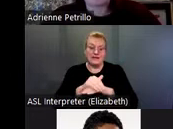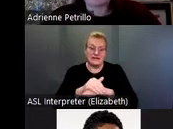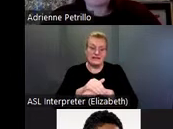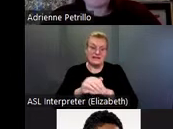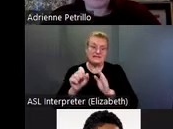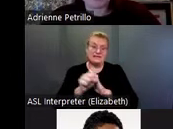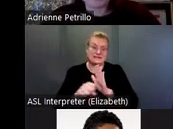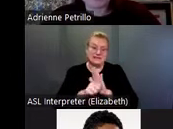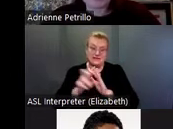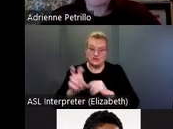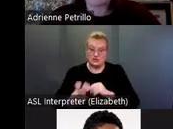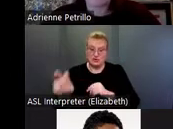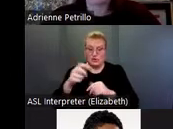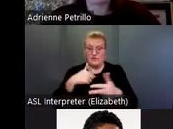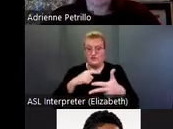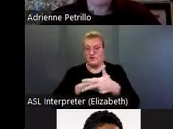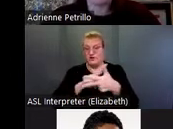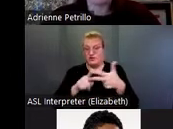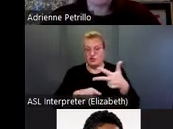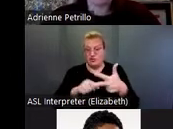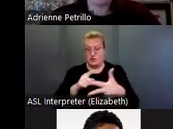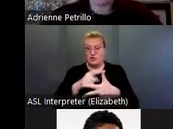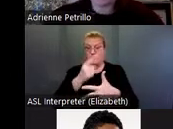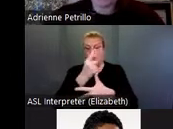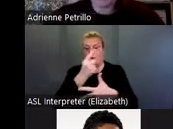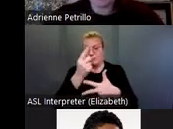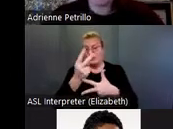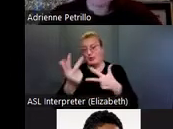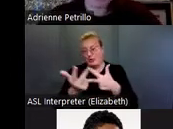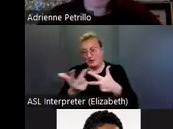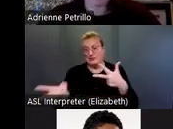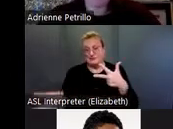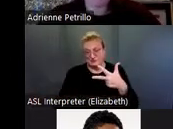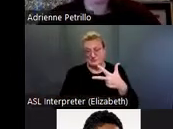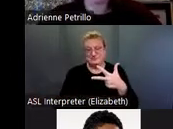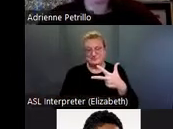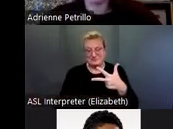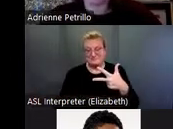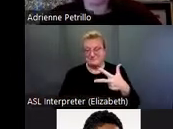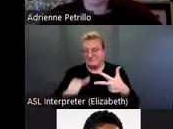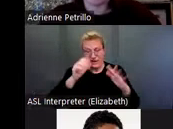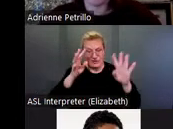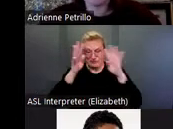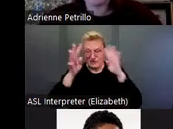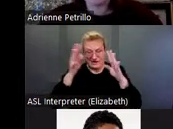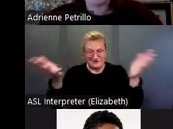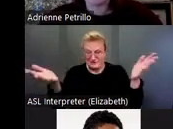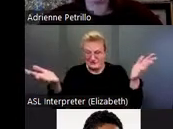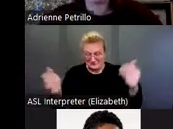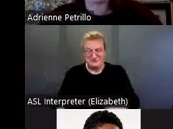There are three versions, NEST 1, 2, and 3. We were very creative with the naming.